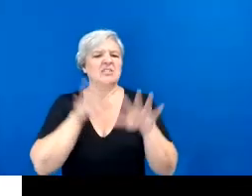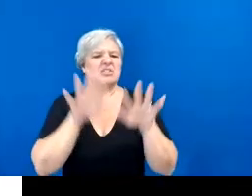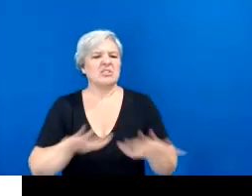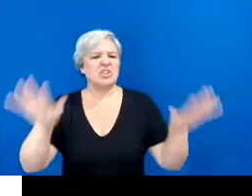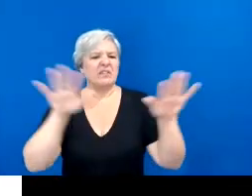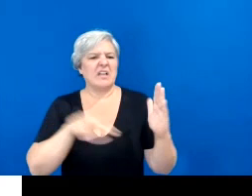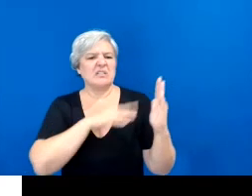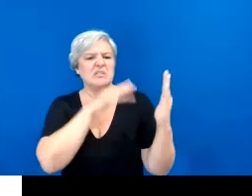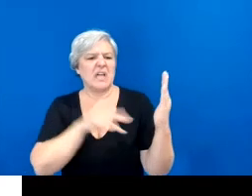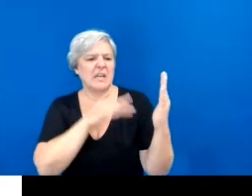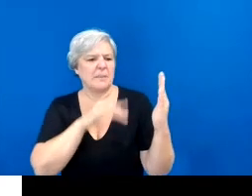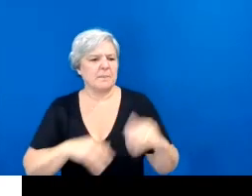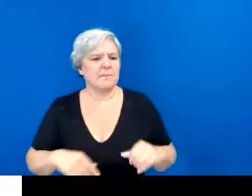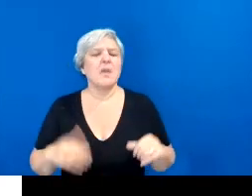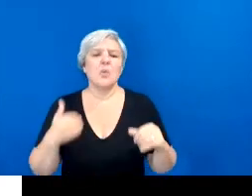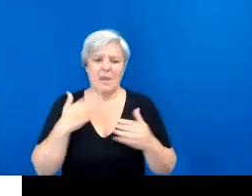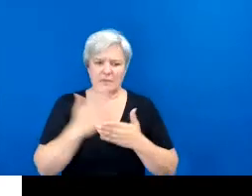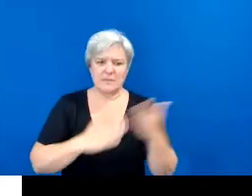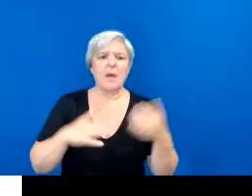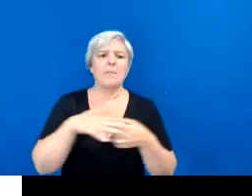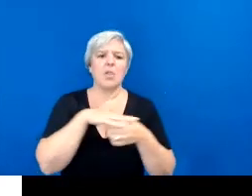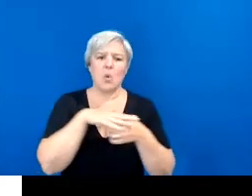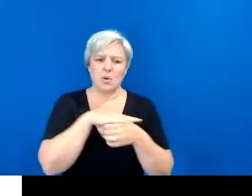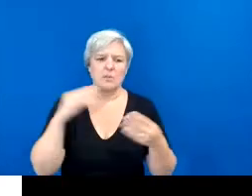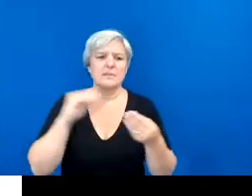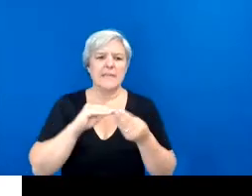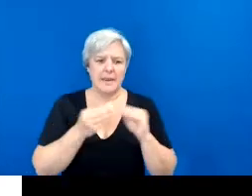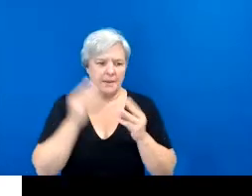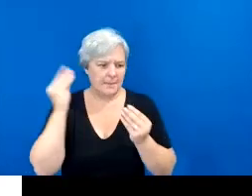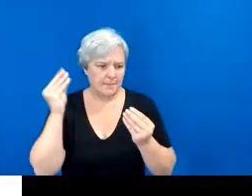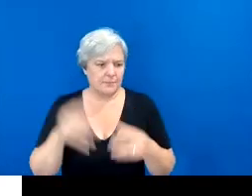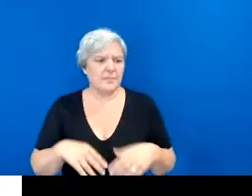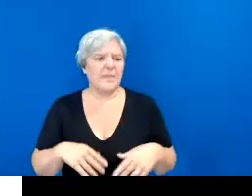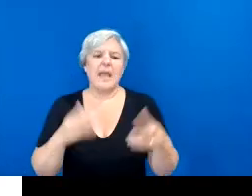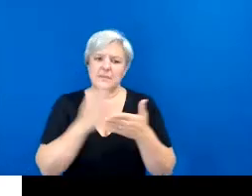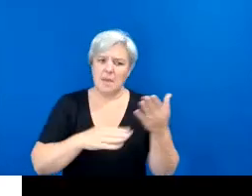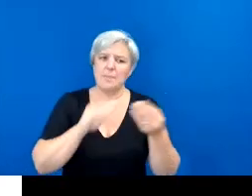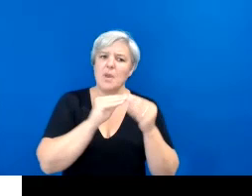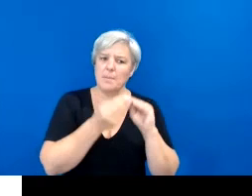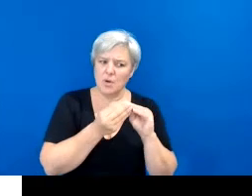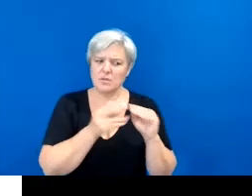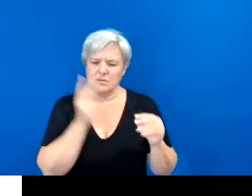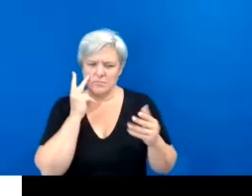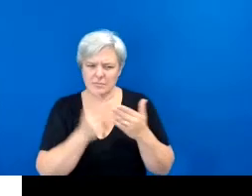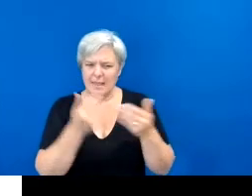but we do have some local data that shows similar numbers. And any time any college does